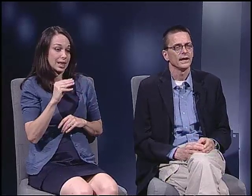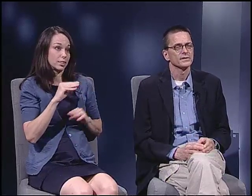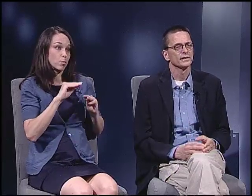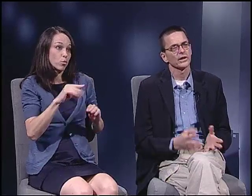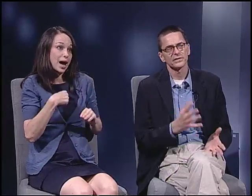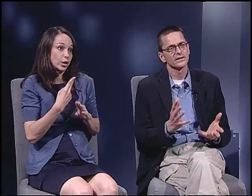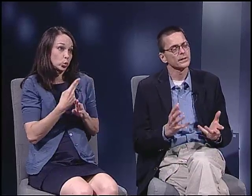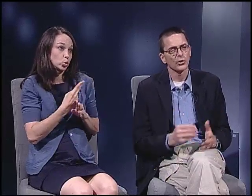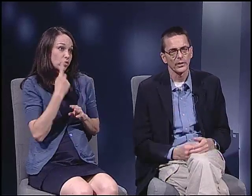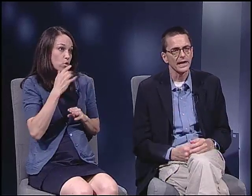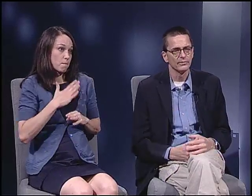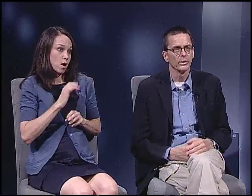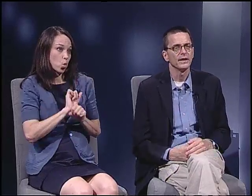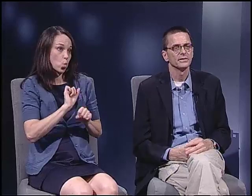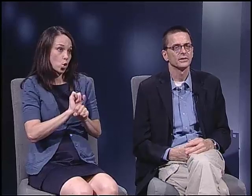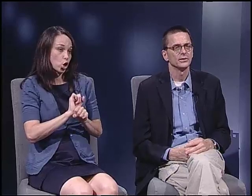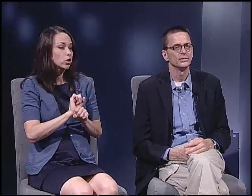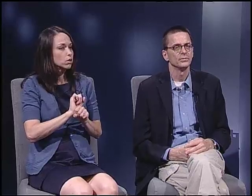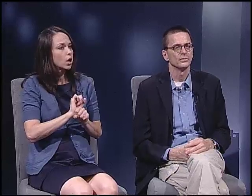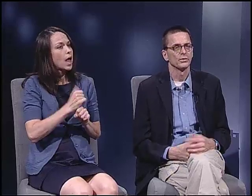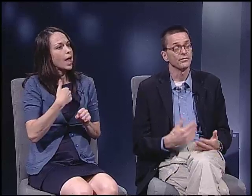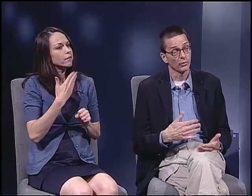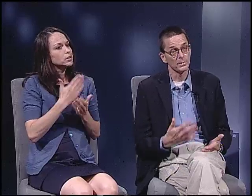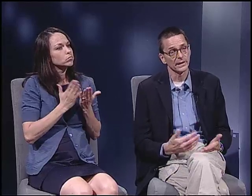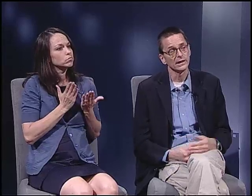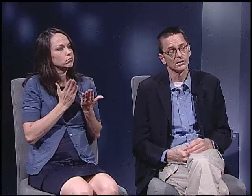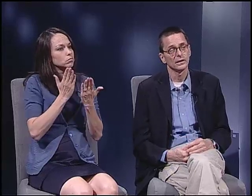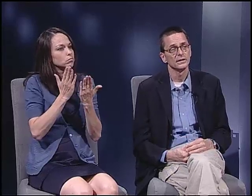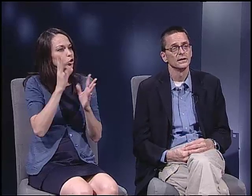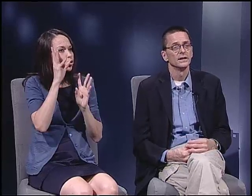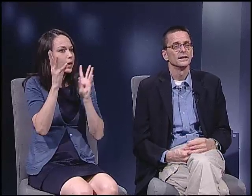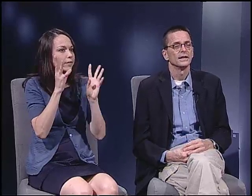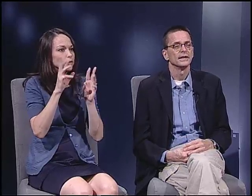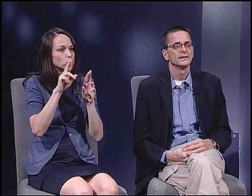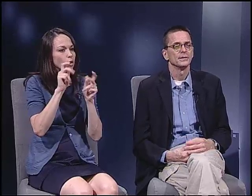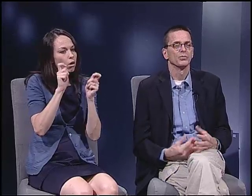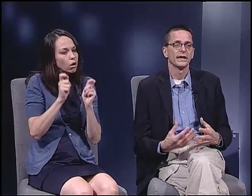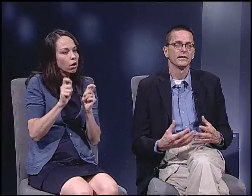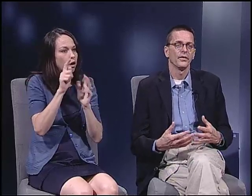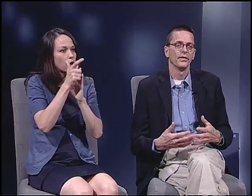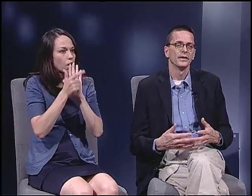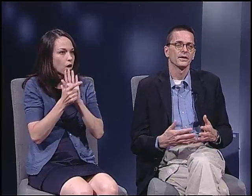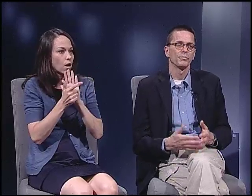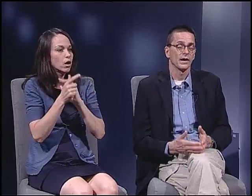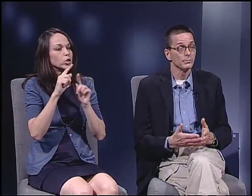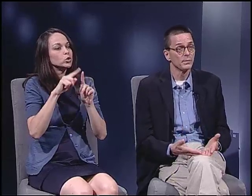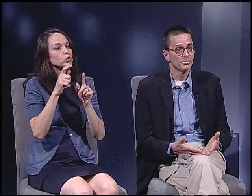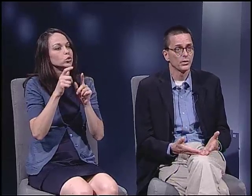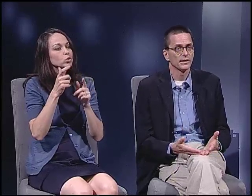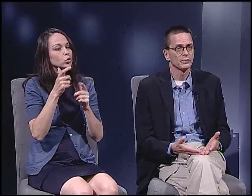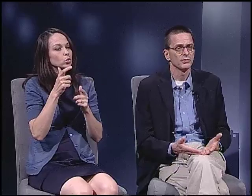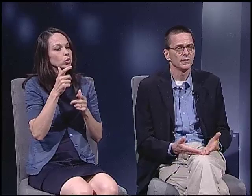has suggested some creative ways to reformulate law, to bring the problem of pornography